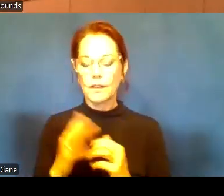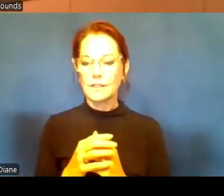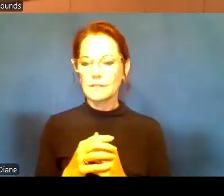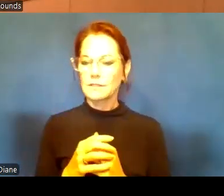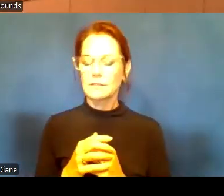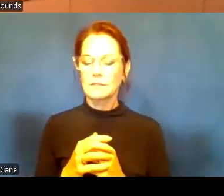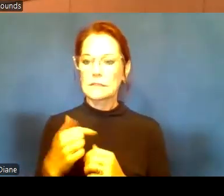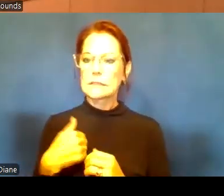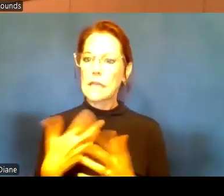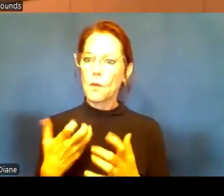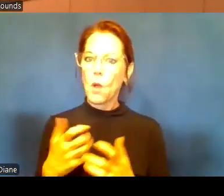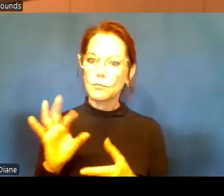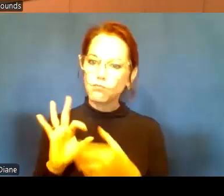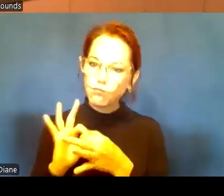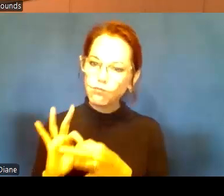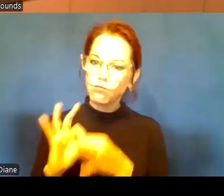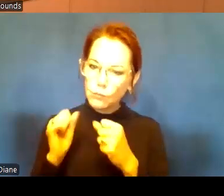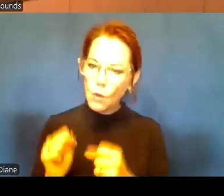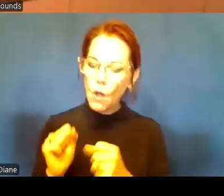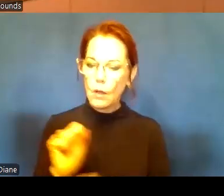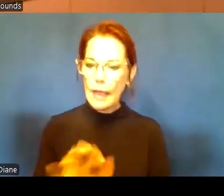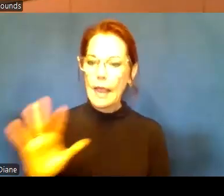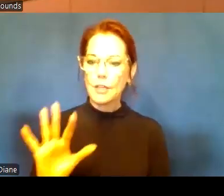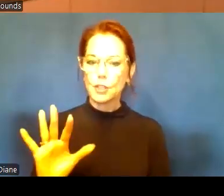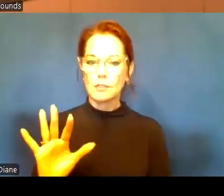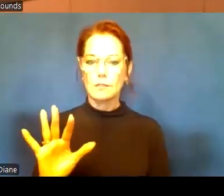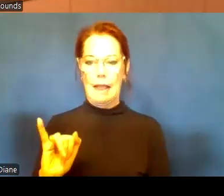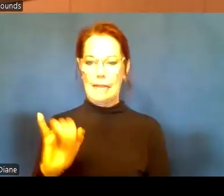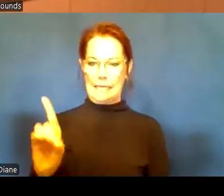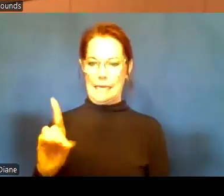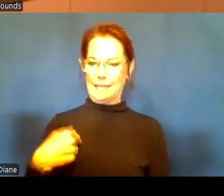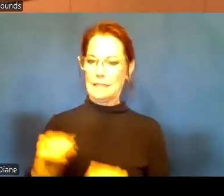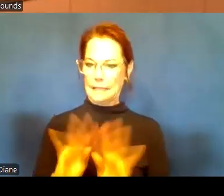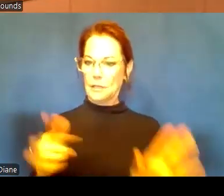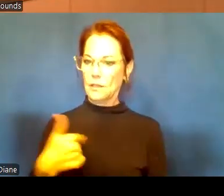clearly I'm Asian um and owning that and AOC and sort of celebrating that